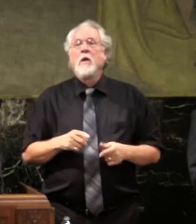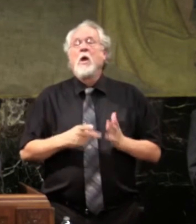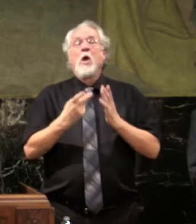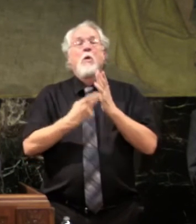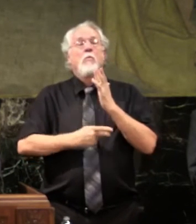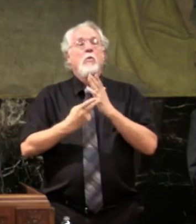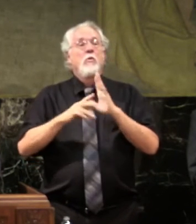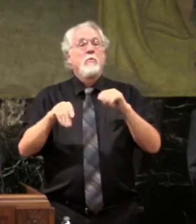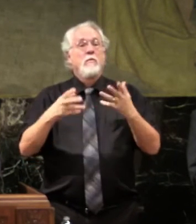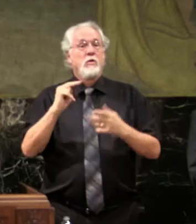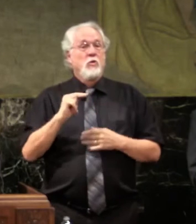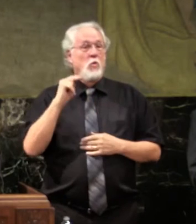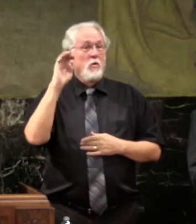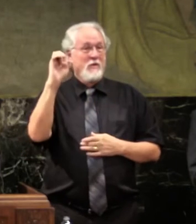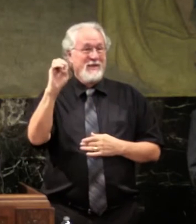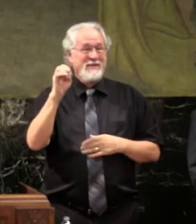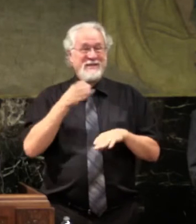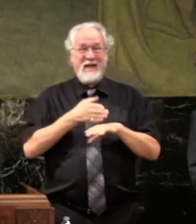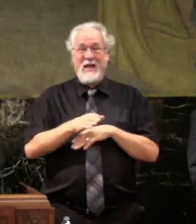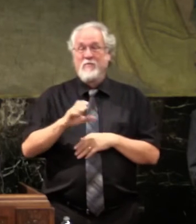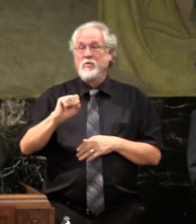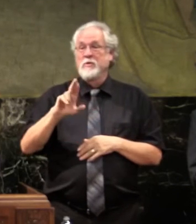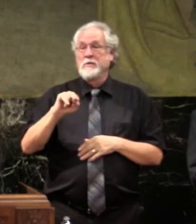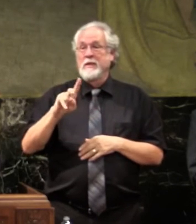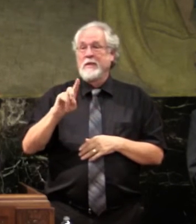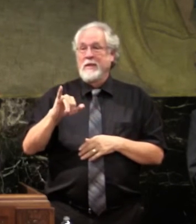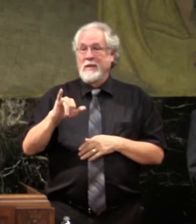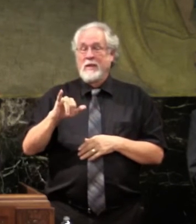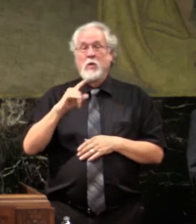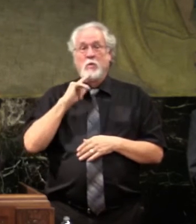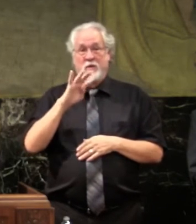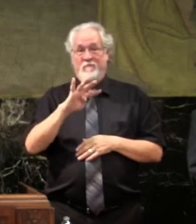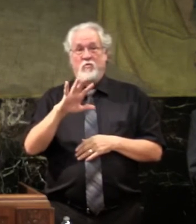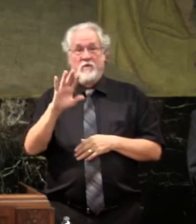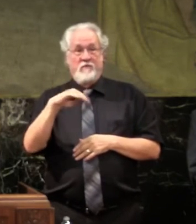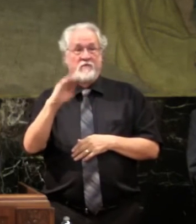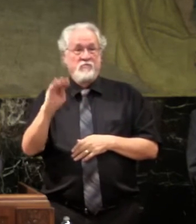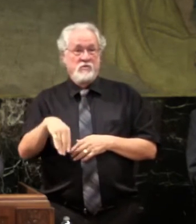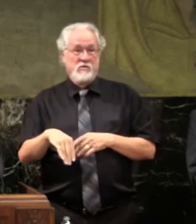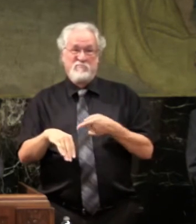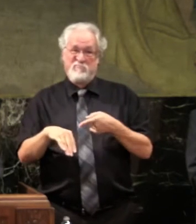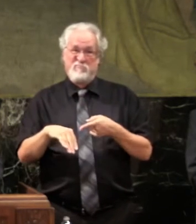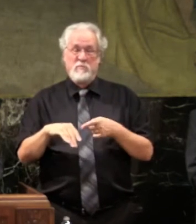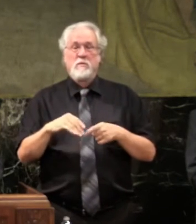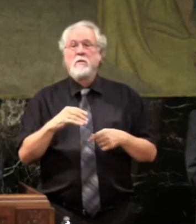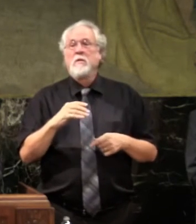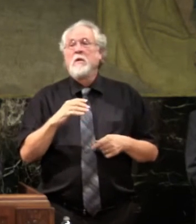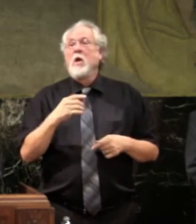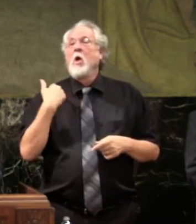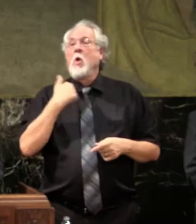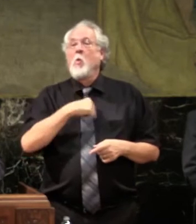the Northeast for example after superstorm sandy ran as high as forty five percent we know that every penny we